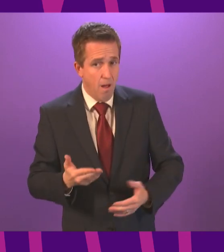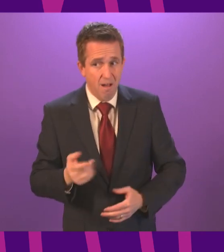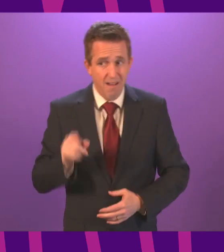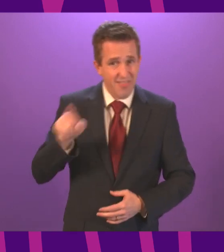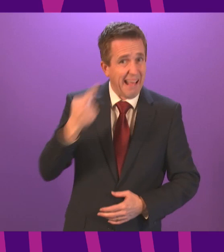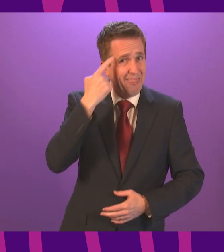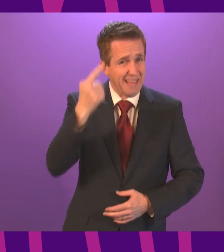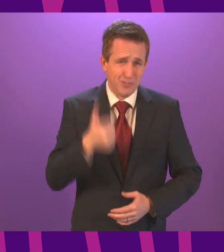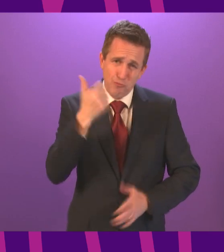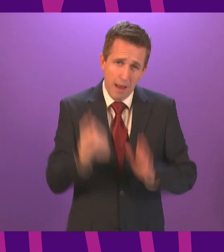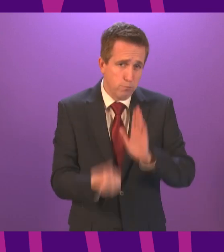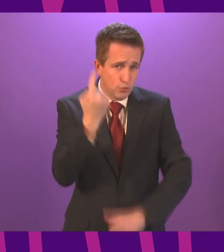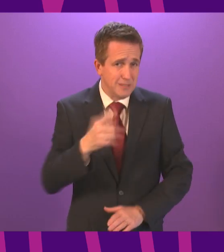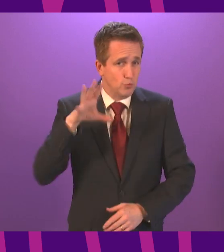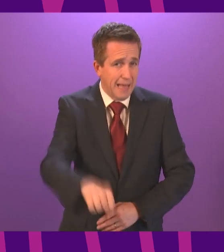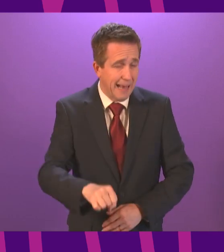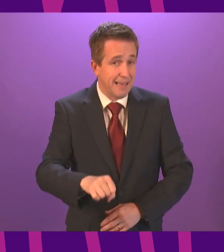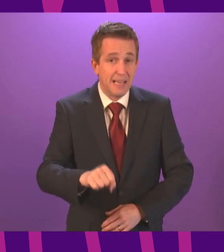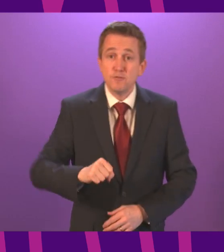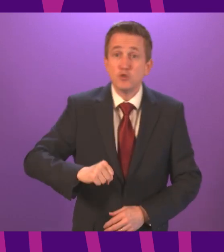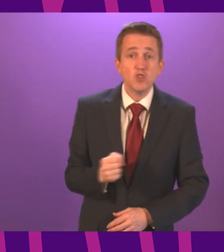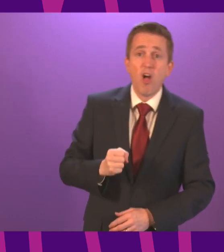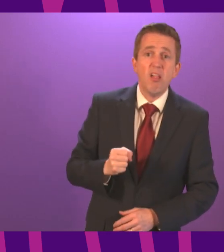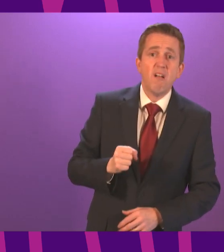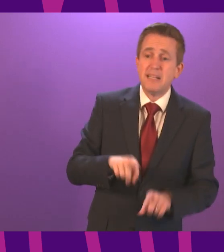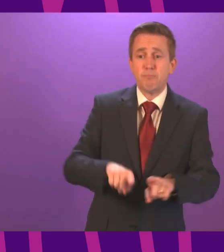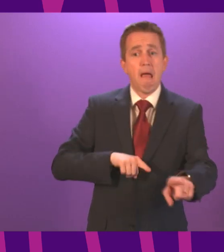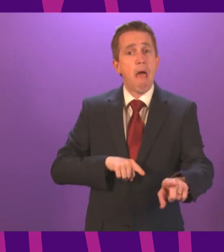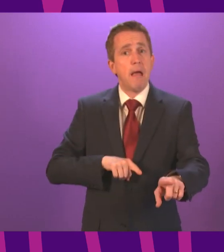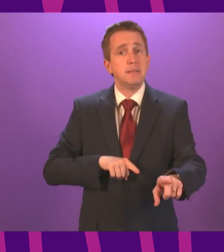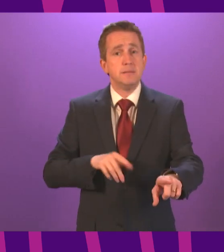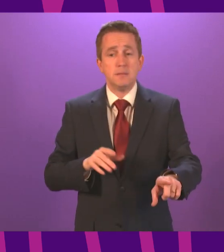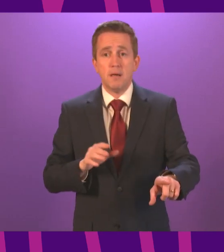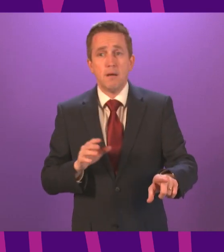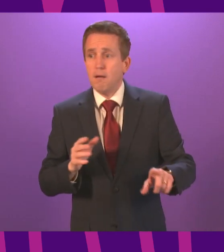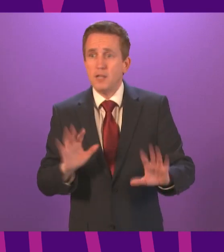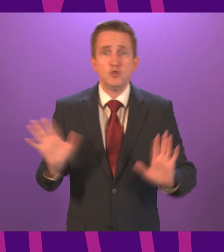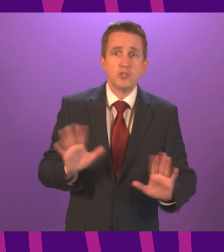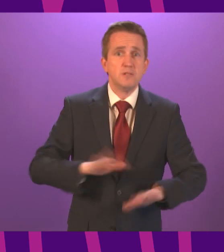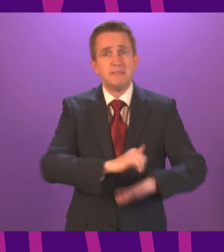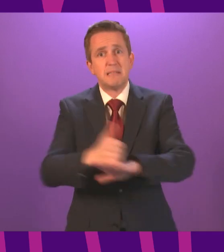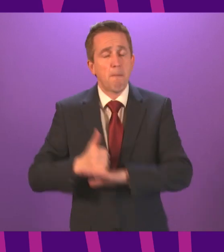If Scotland does not act in sync with the rest of the UK on that, we stand to lose jobs